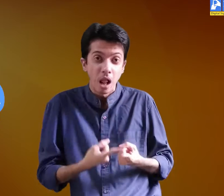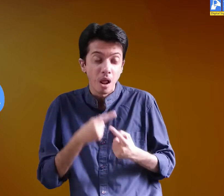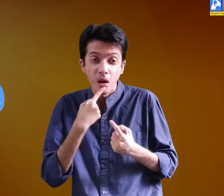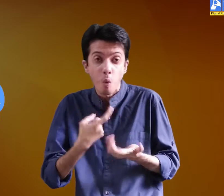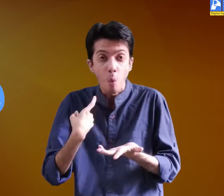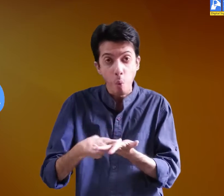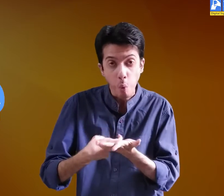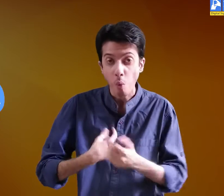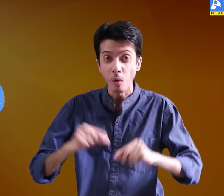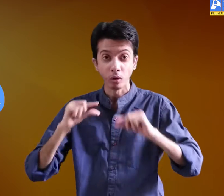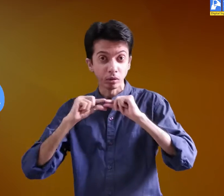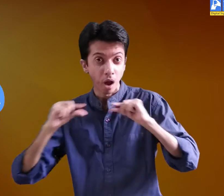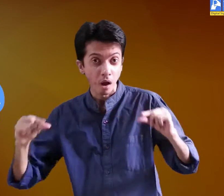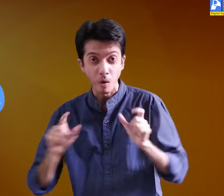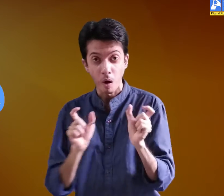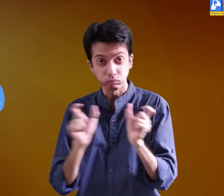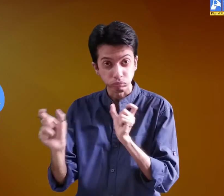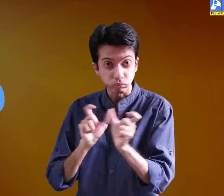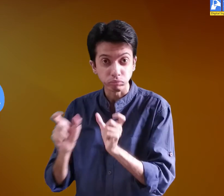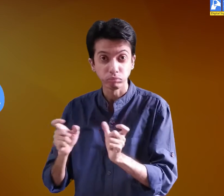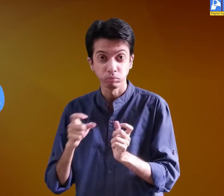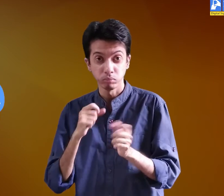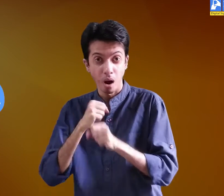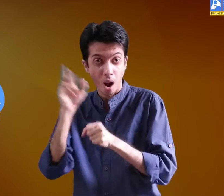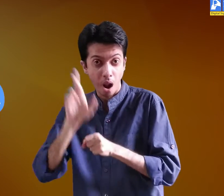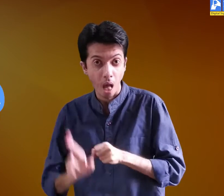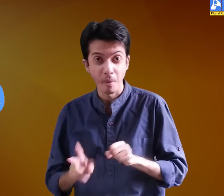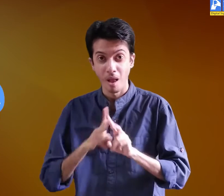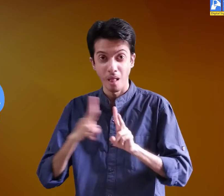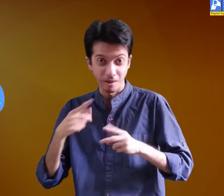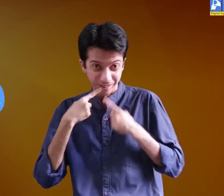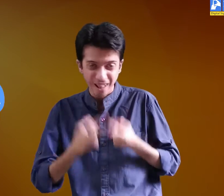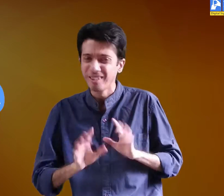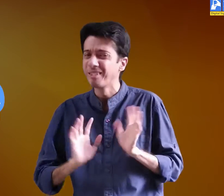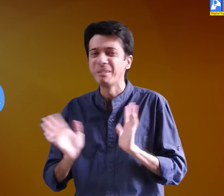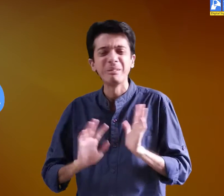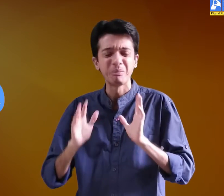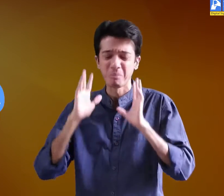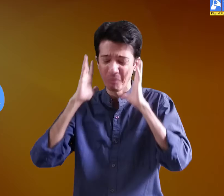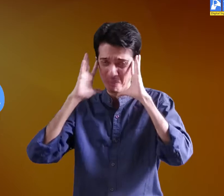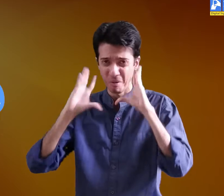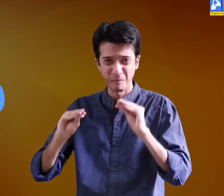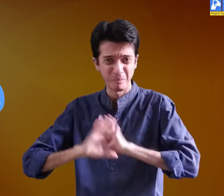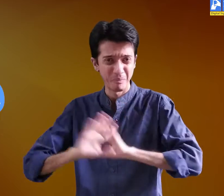What do you think, do they teach the child structure or grammatical rules of a language? No.